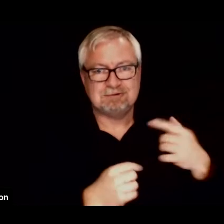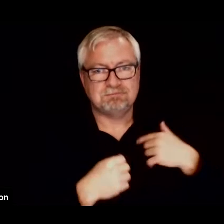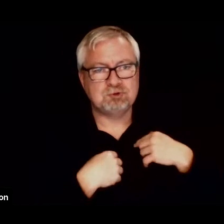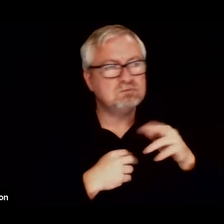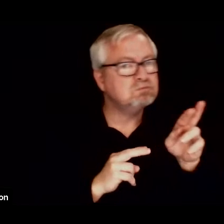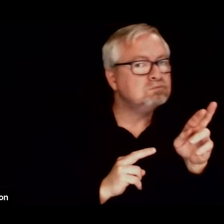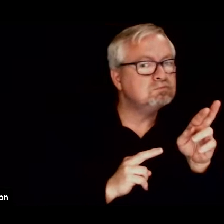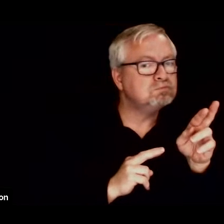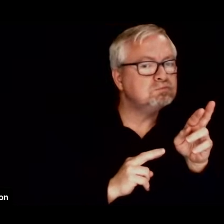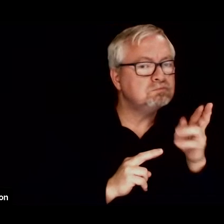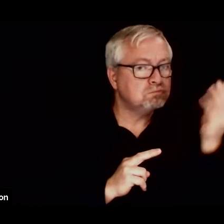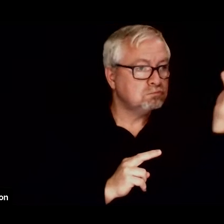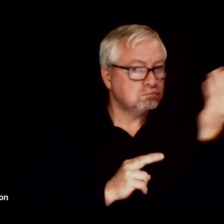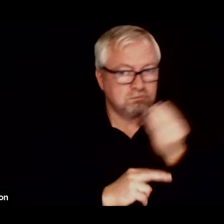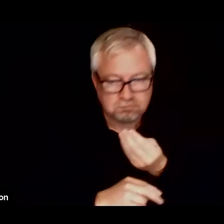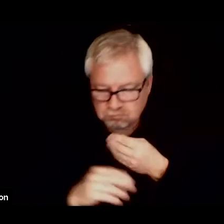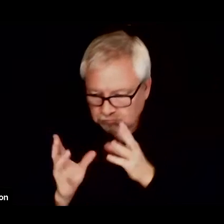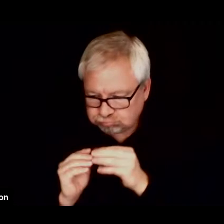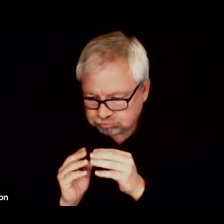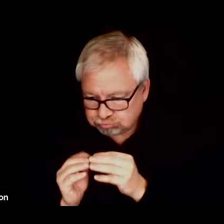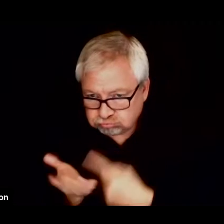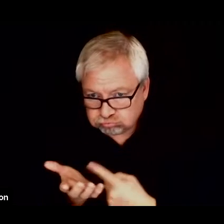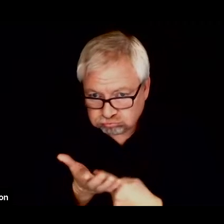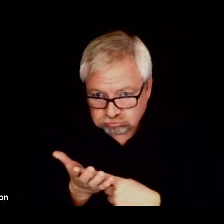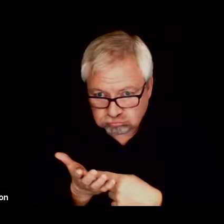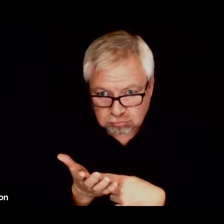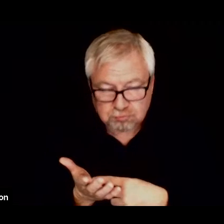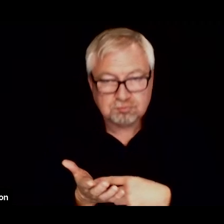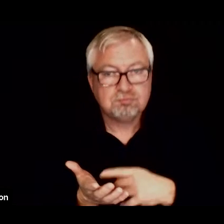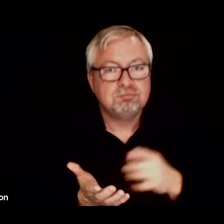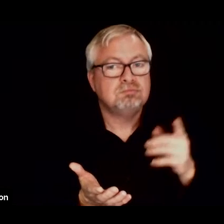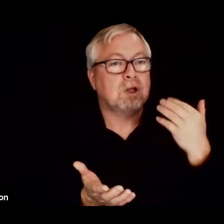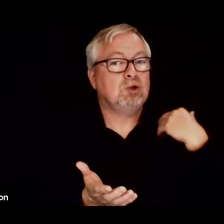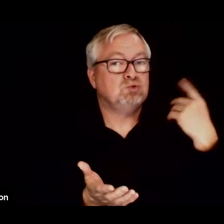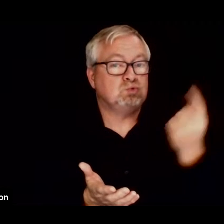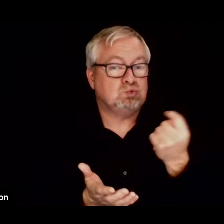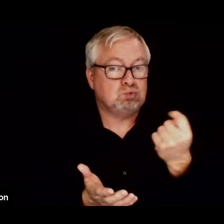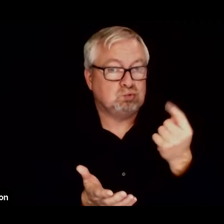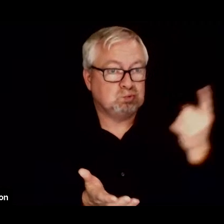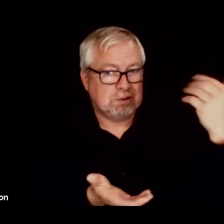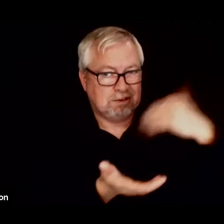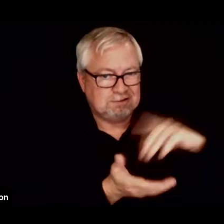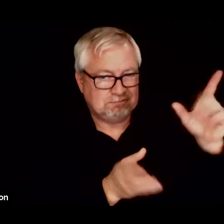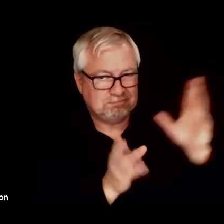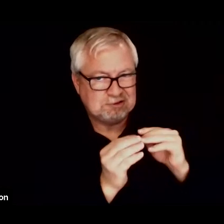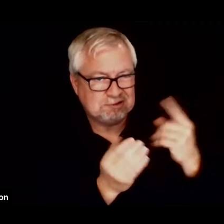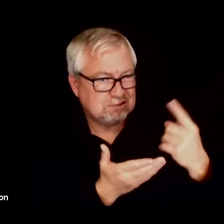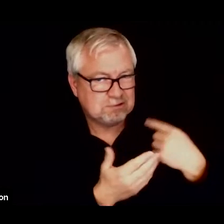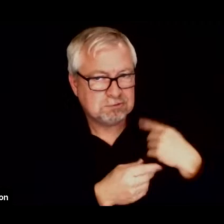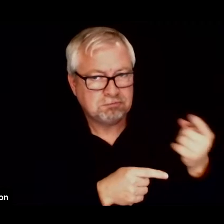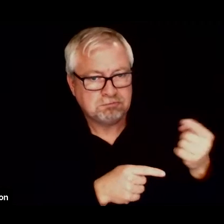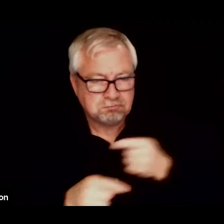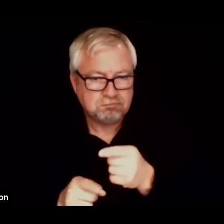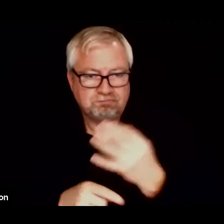group together um as soon as there's an acip determination and given the complexities of the